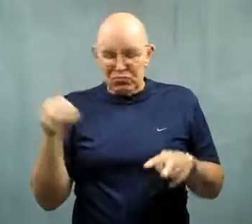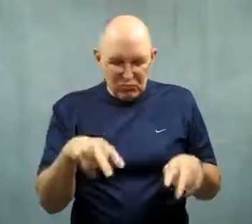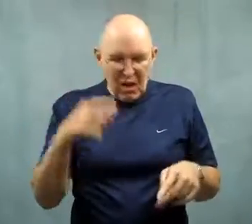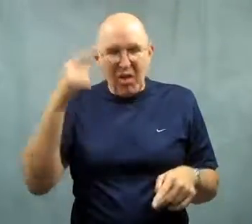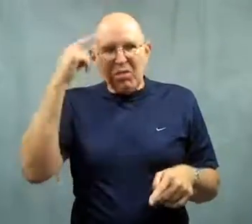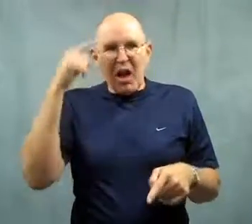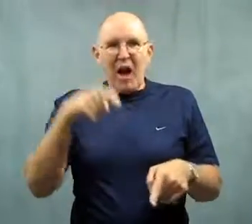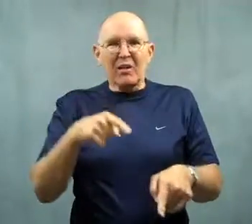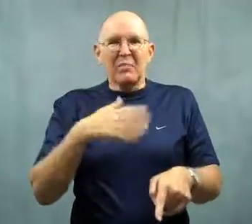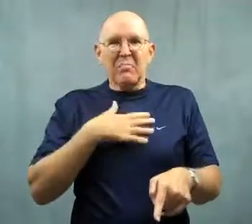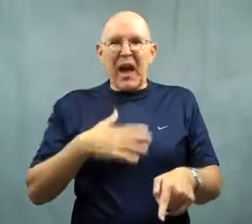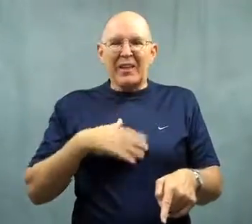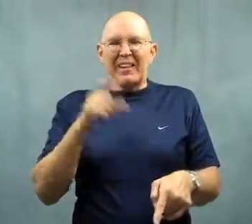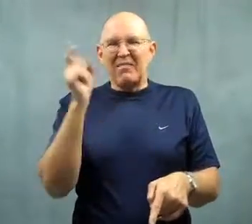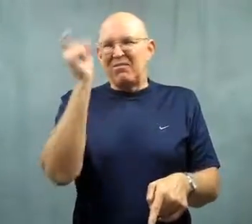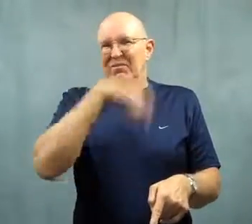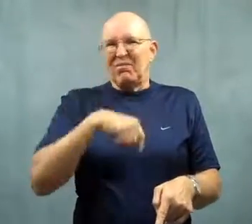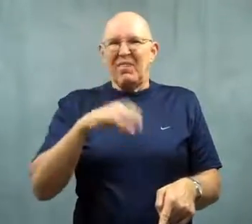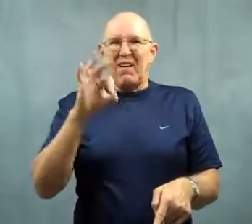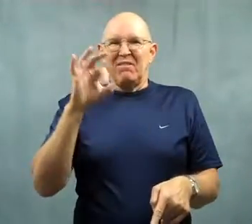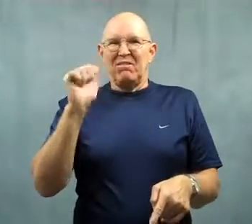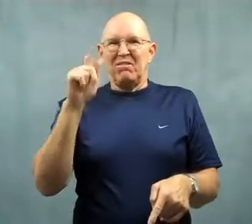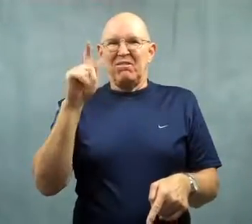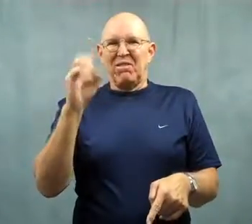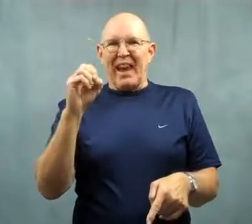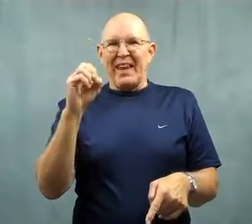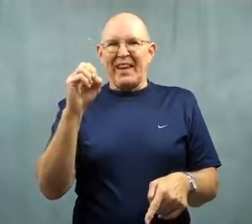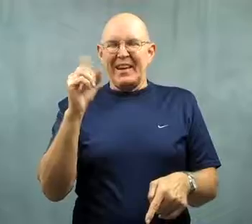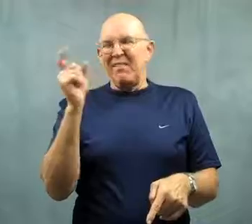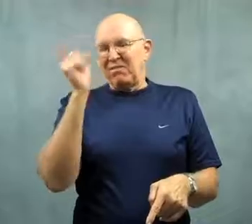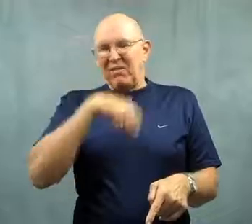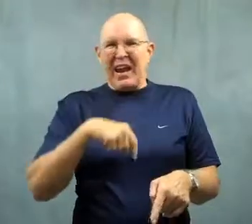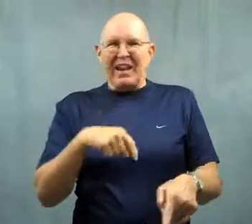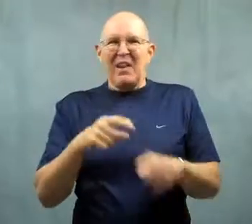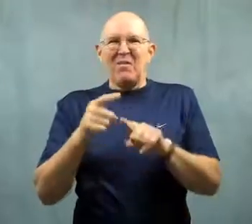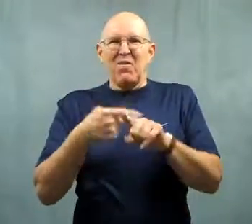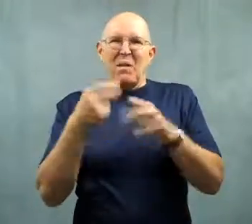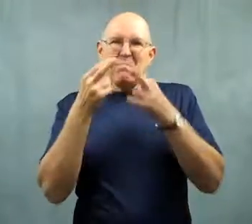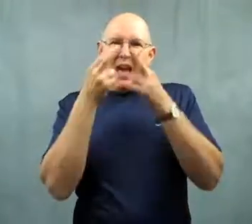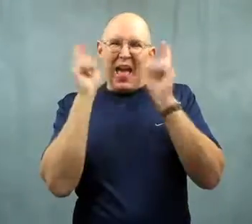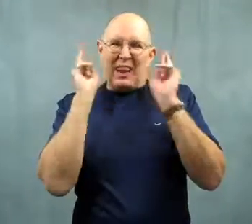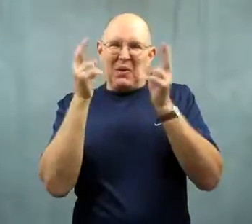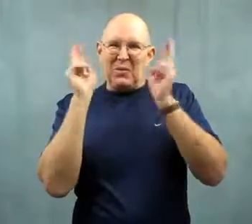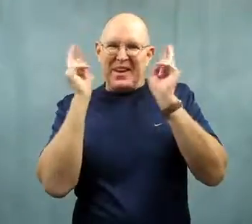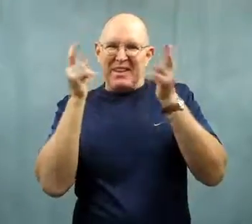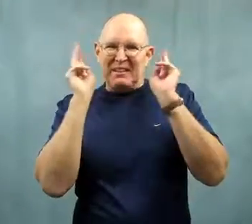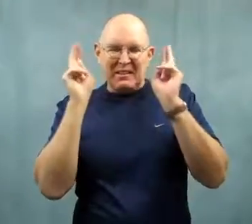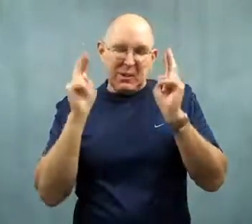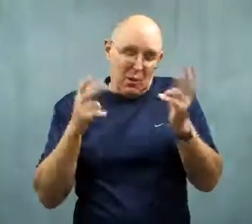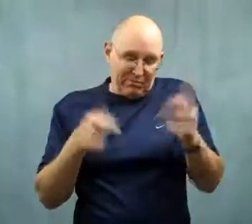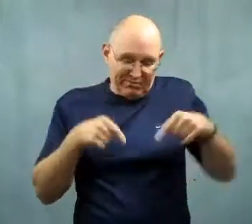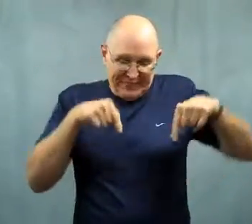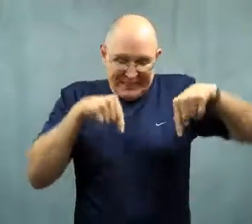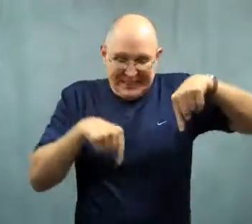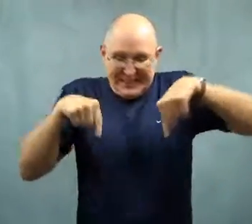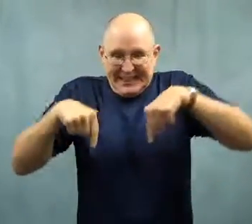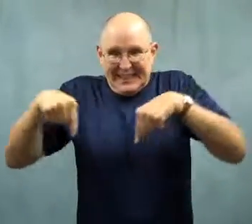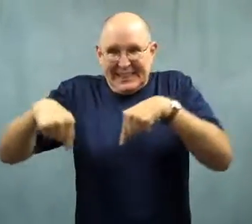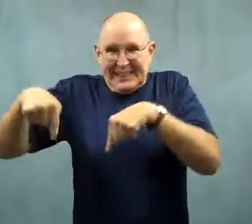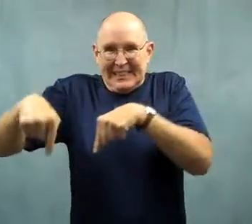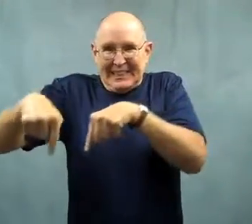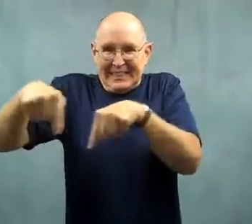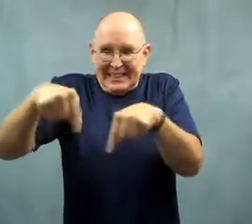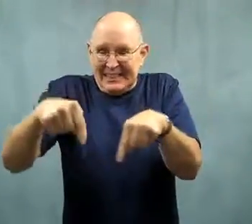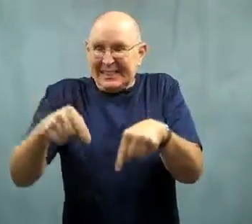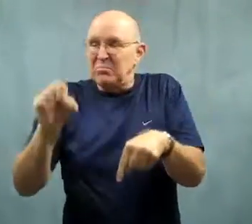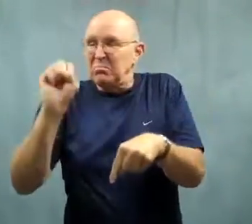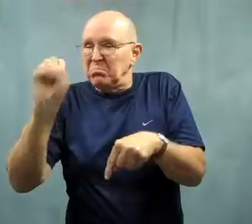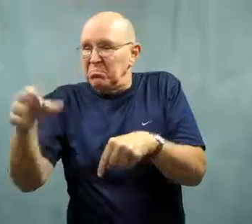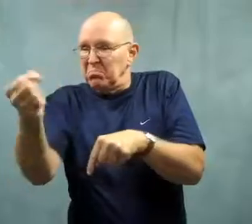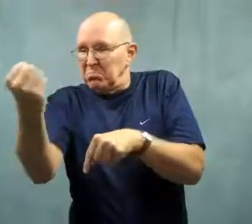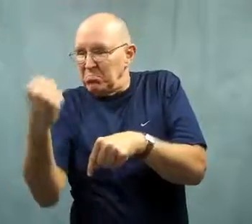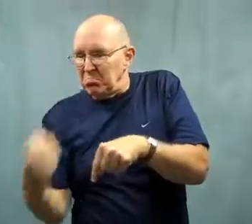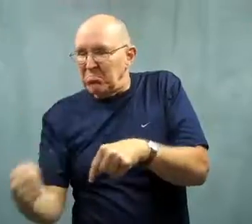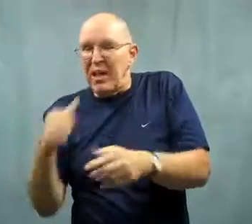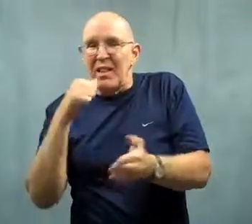He thought the body was a prop from Halloween.